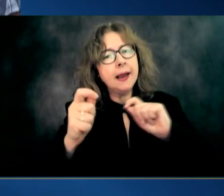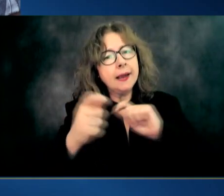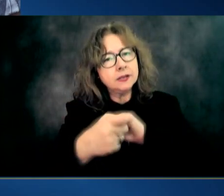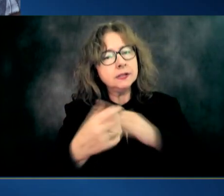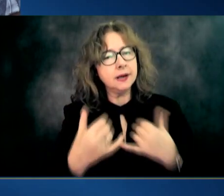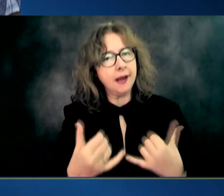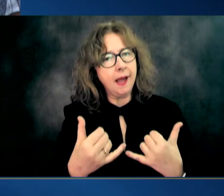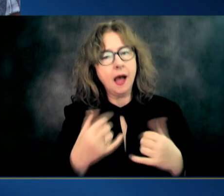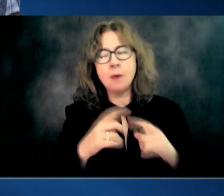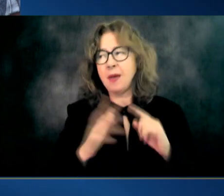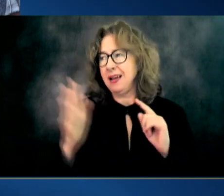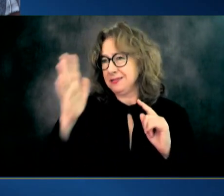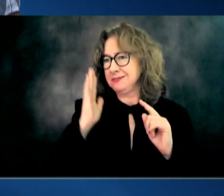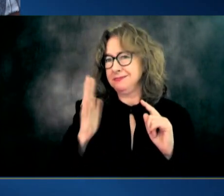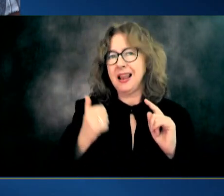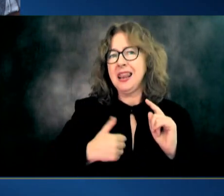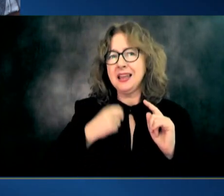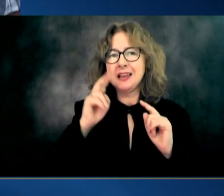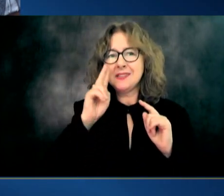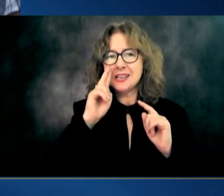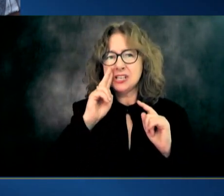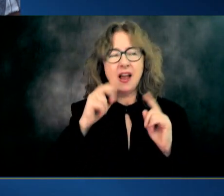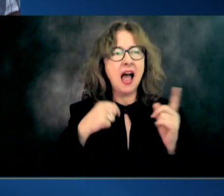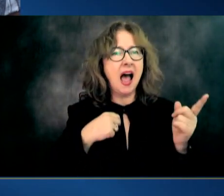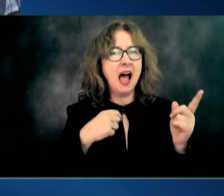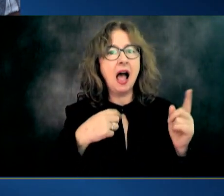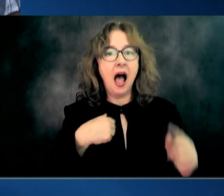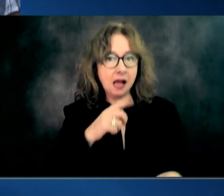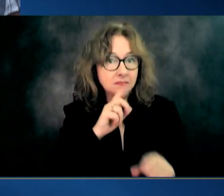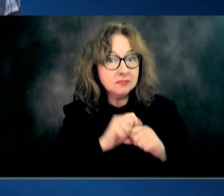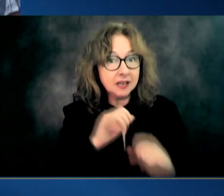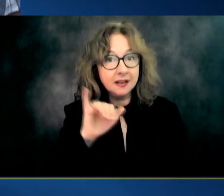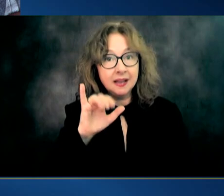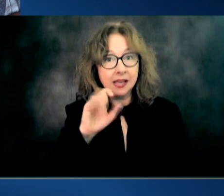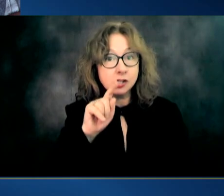in Nigeria, and I did have that, "Hi, my name is Yetunde. I have sickle cell," people would like,